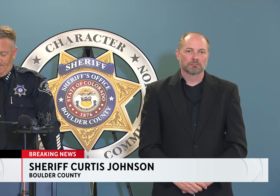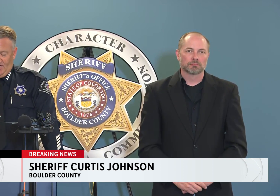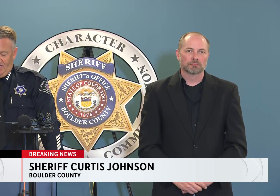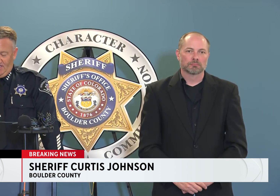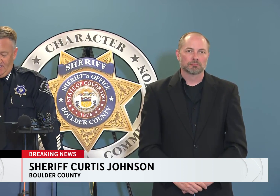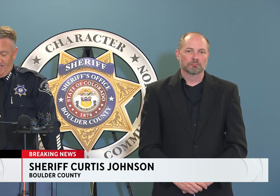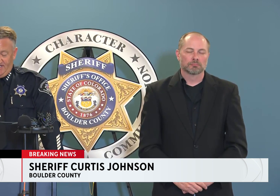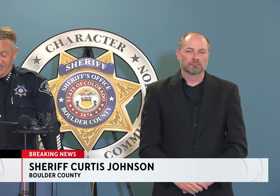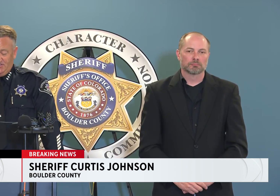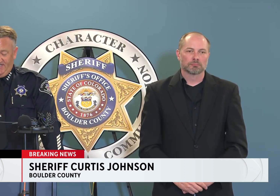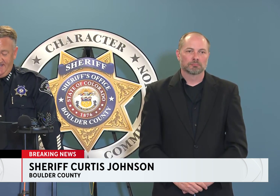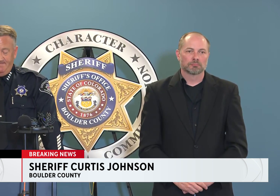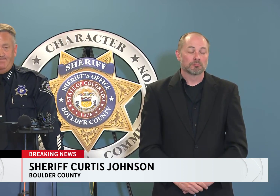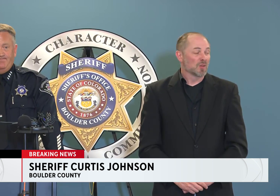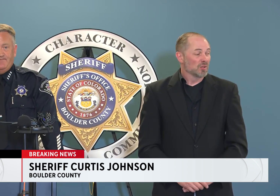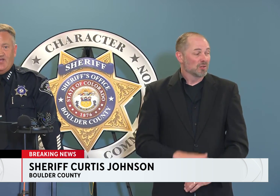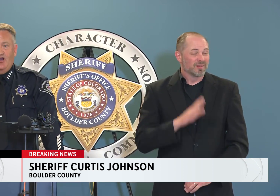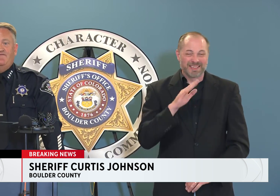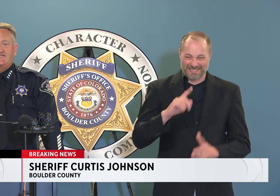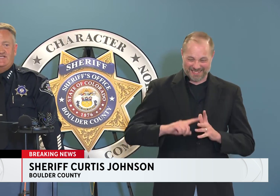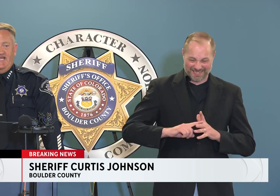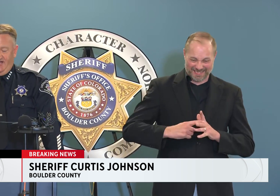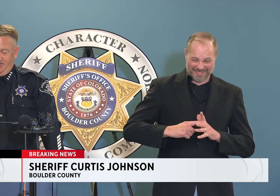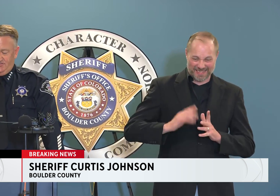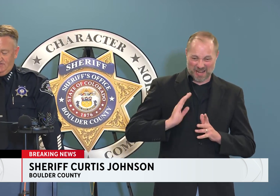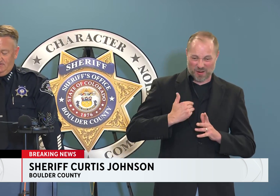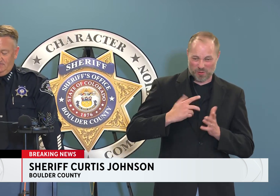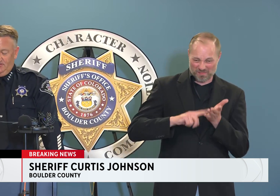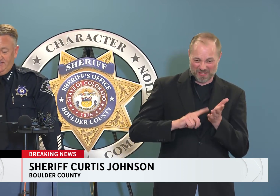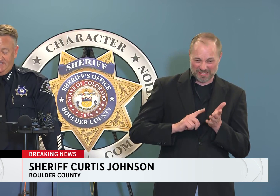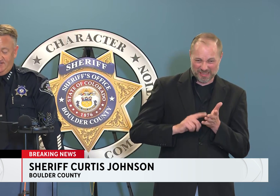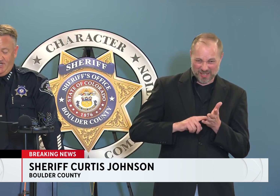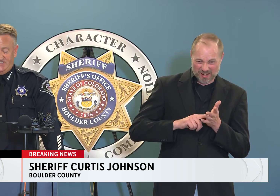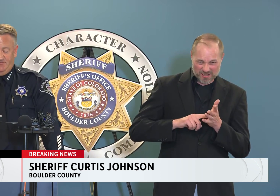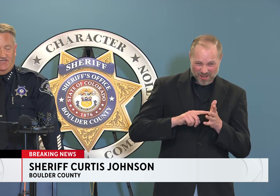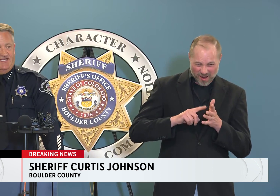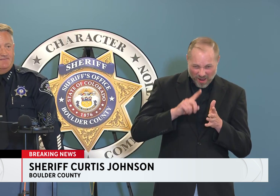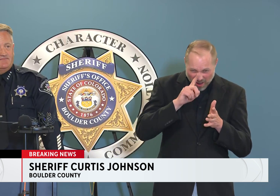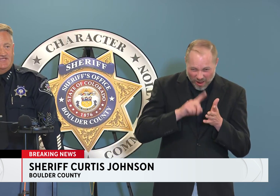THIS CORNER SHOWS WHERE THE MARSHALL MESA TRAILHEAD